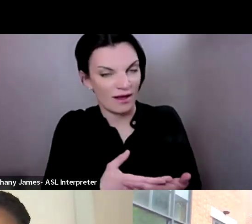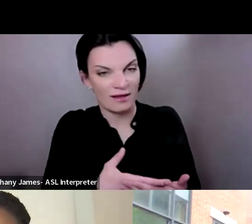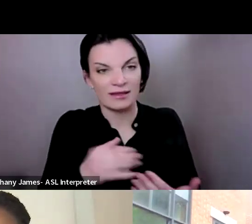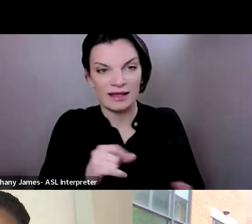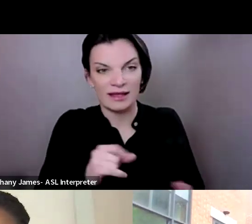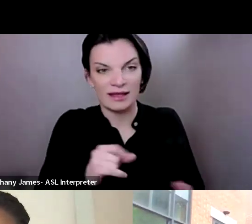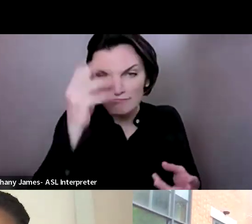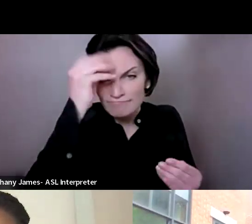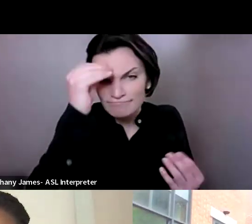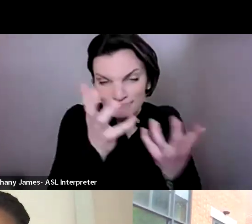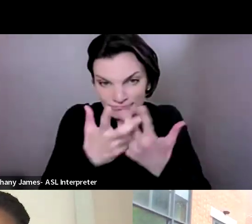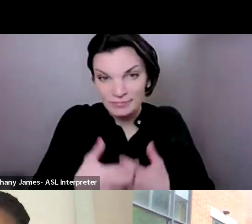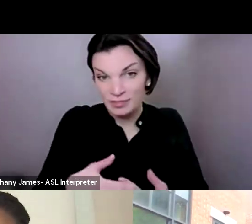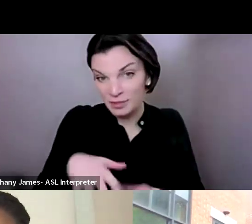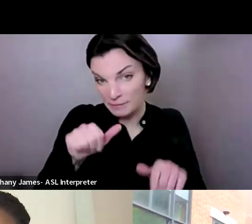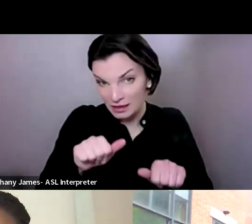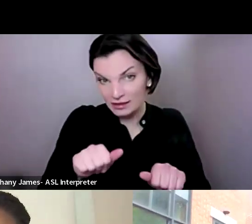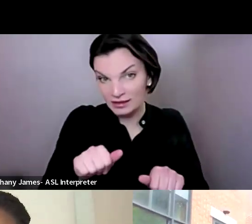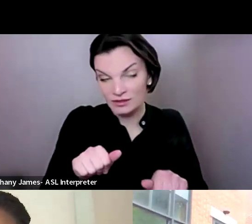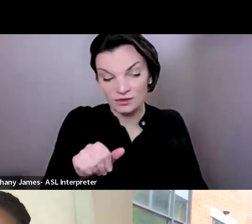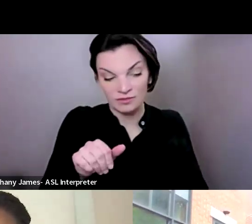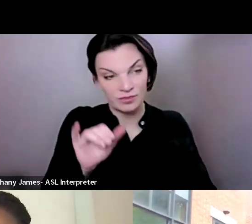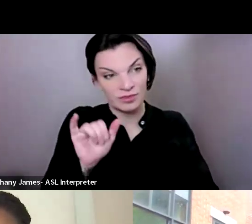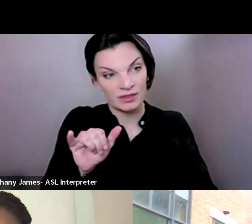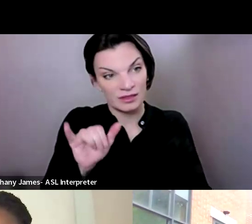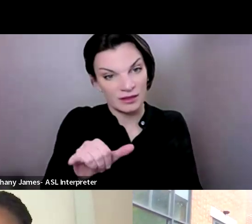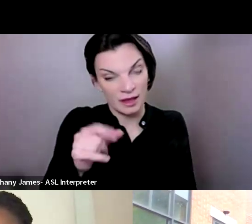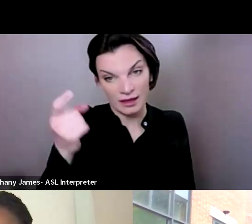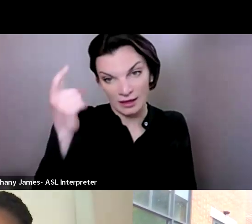that the ability - the mental health doulas is an idea that people aren't ready for yet,